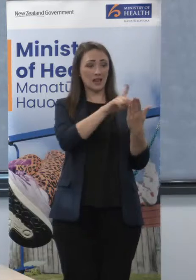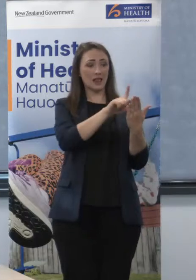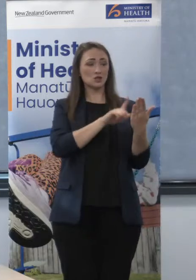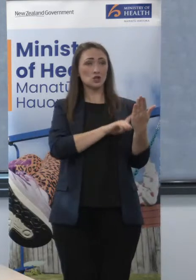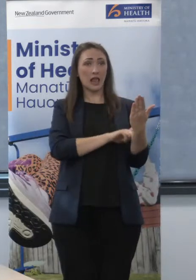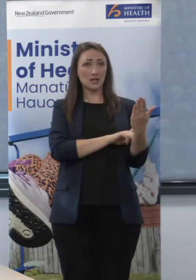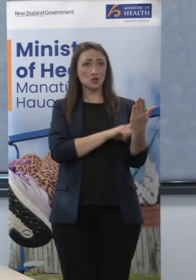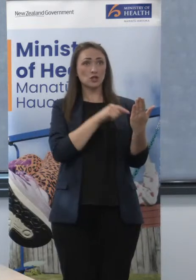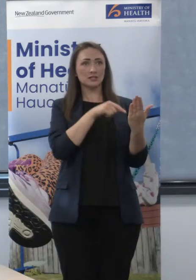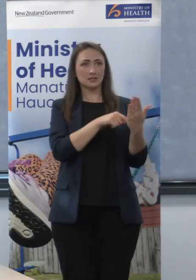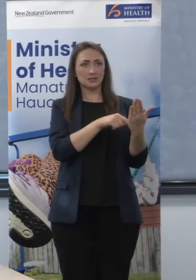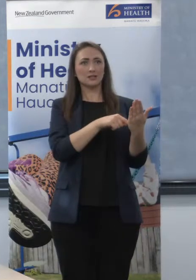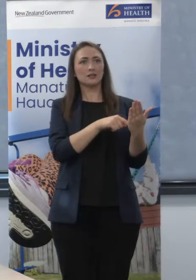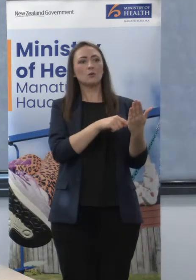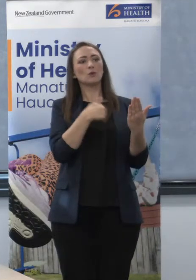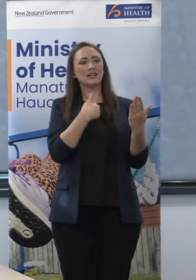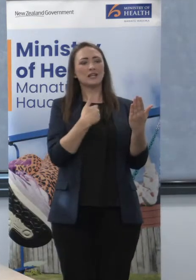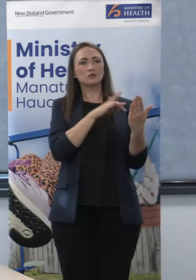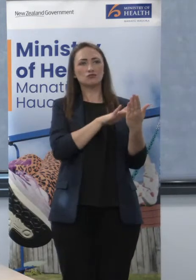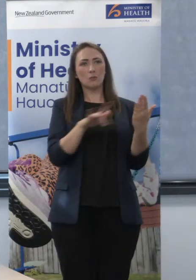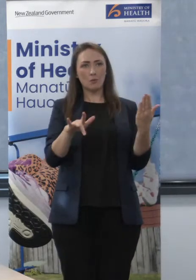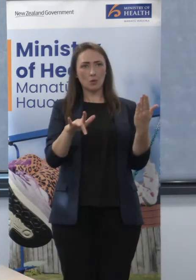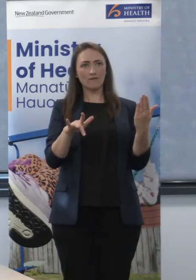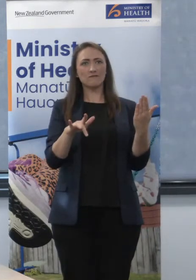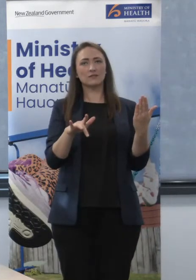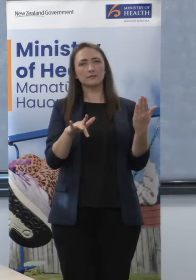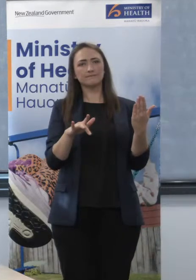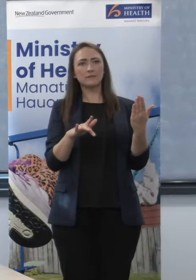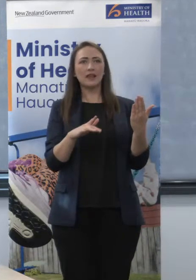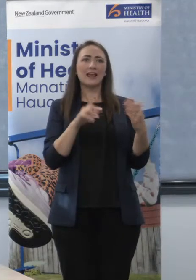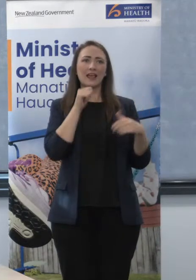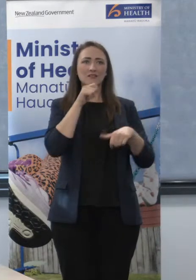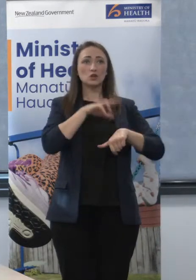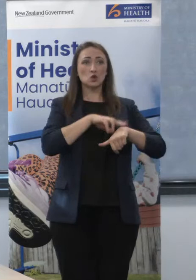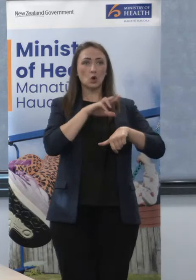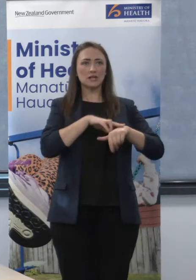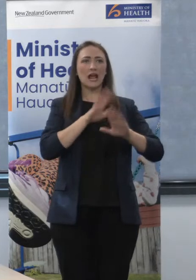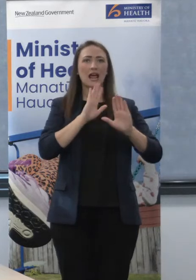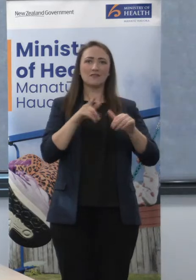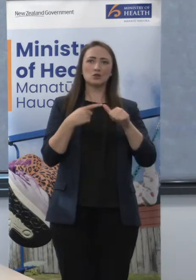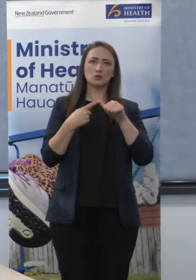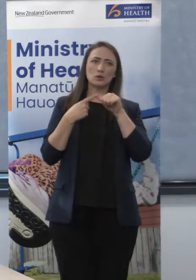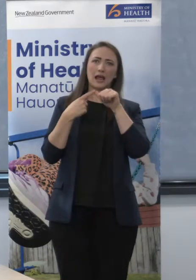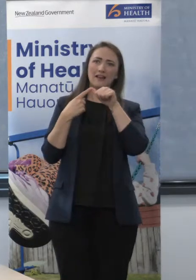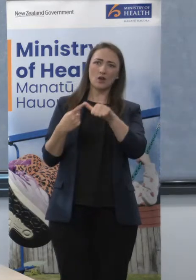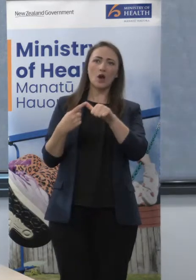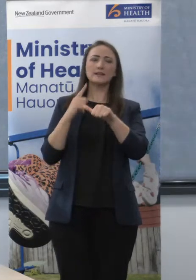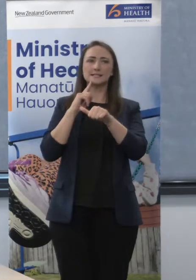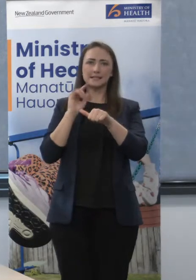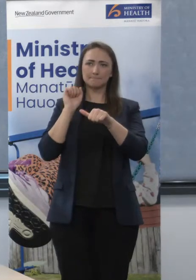One is enabling the ability for the Doctor to prescribe the vaccine, and we are going to a